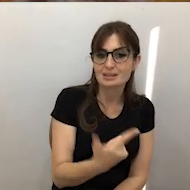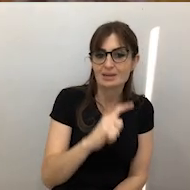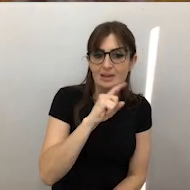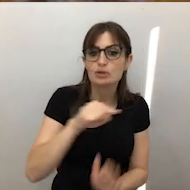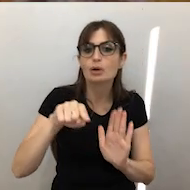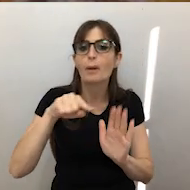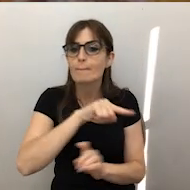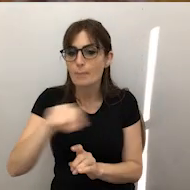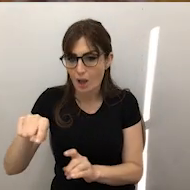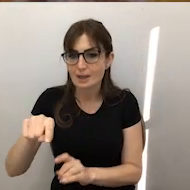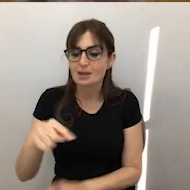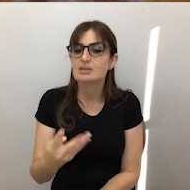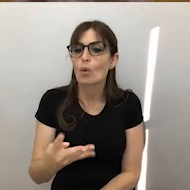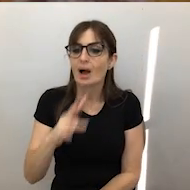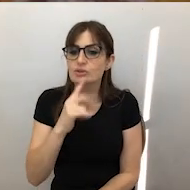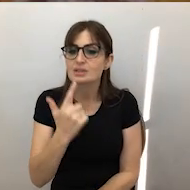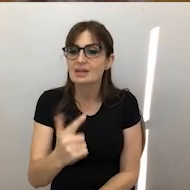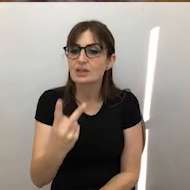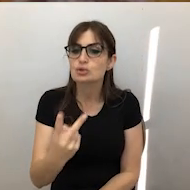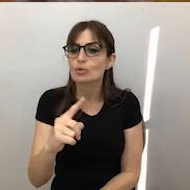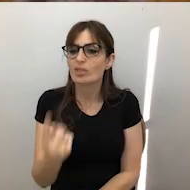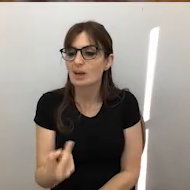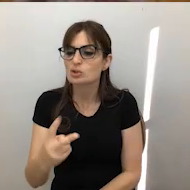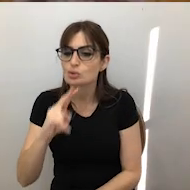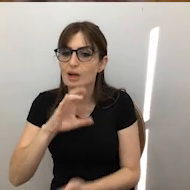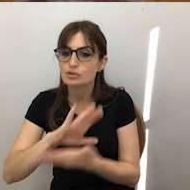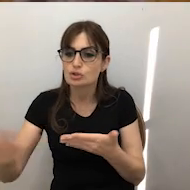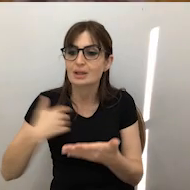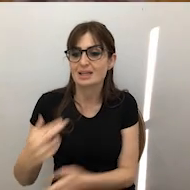total liabilities of $472,200